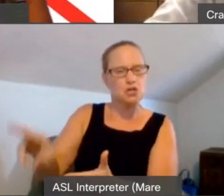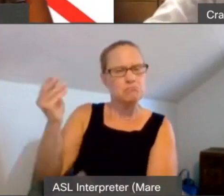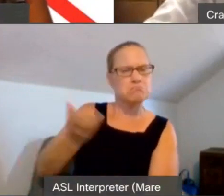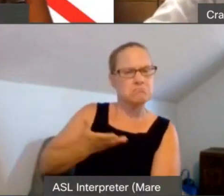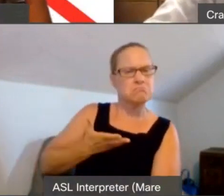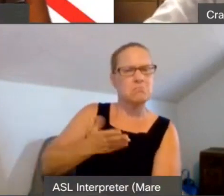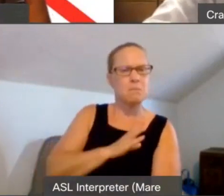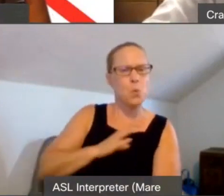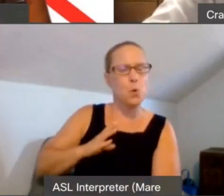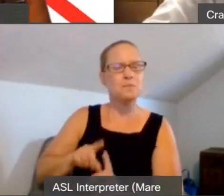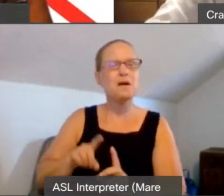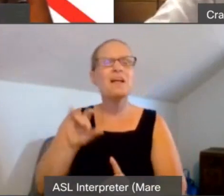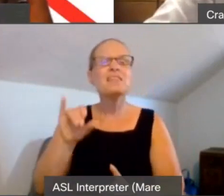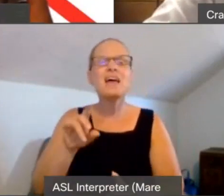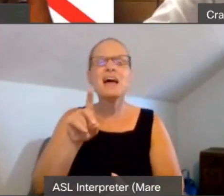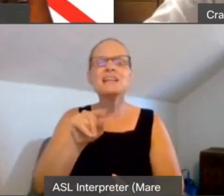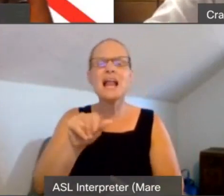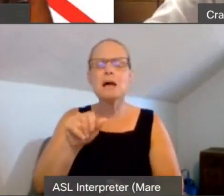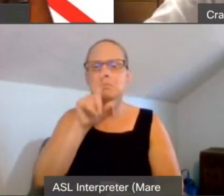'cause that data is only used for our treatment purposes.